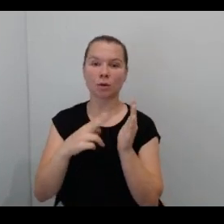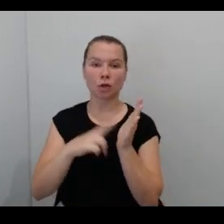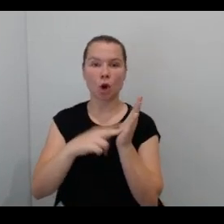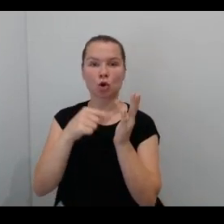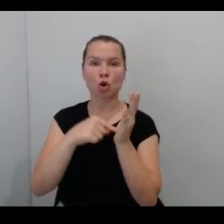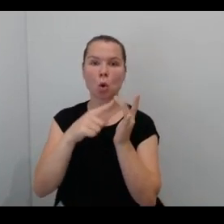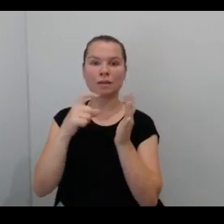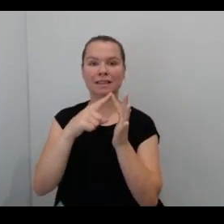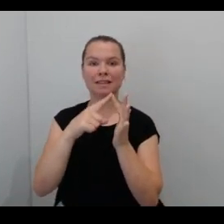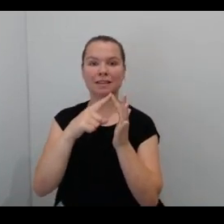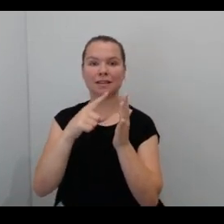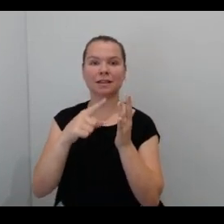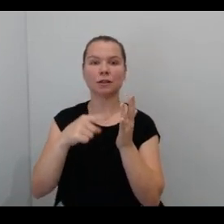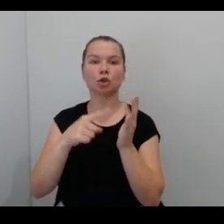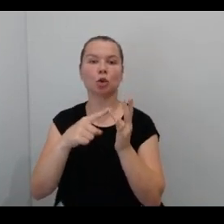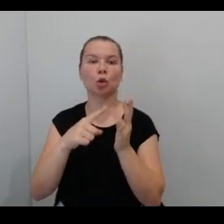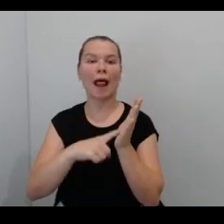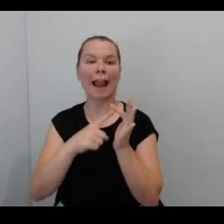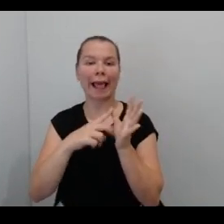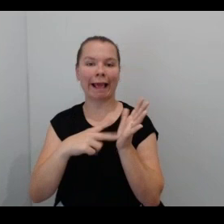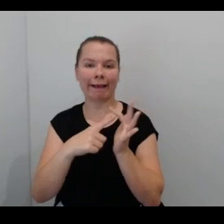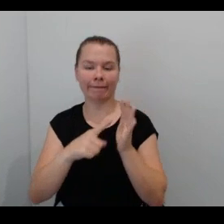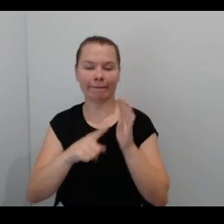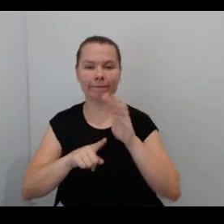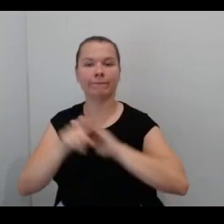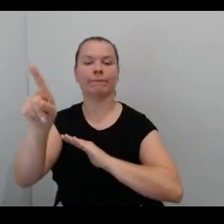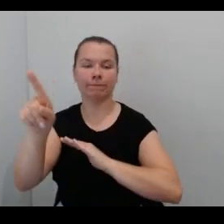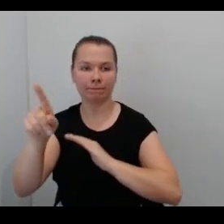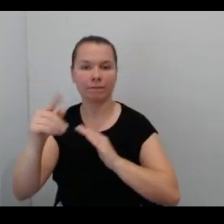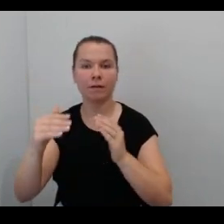Are there any tips you can share with us on this?